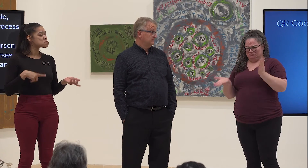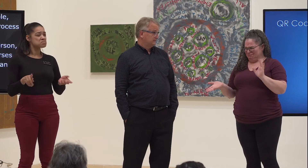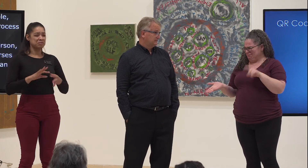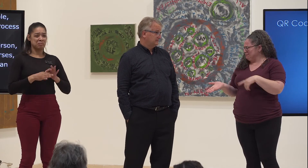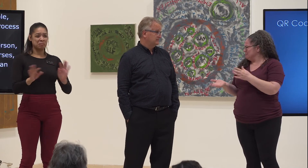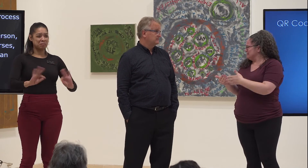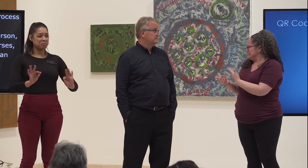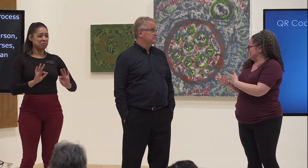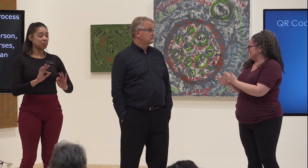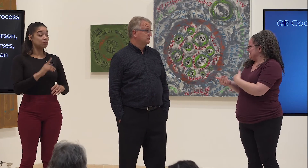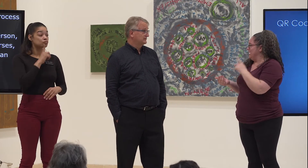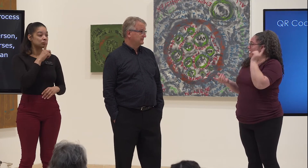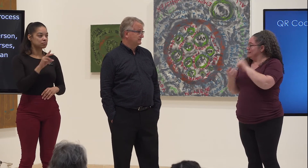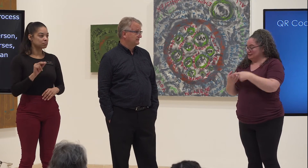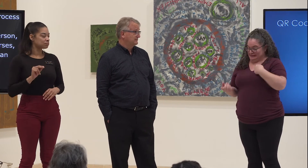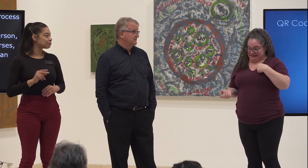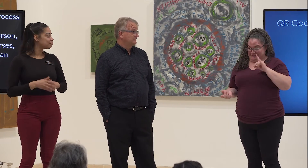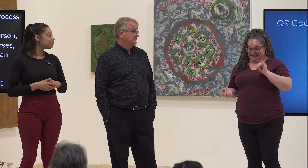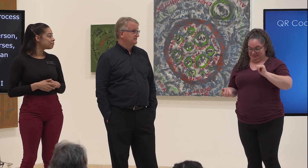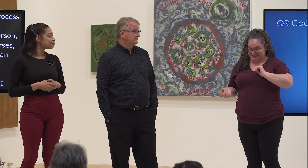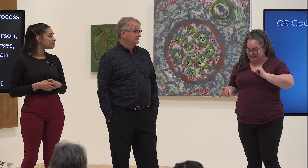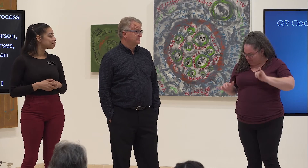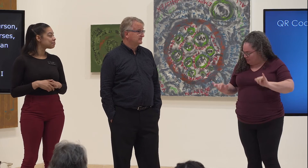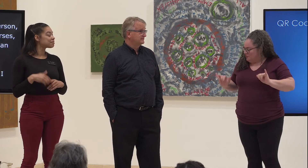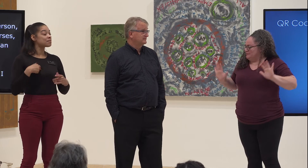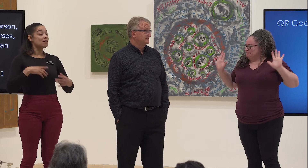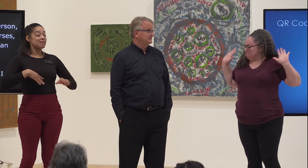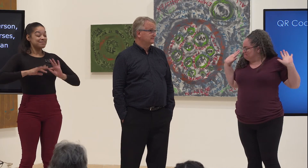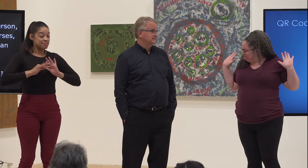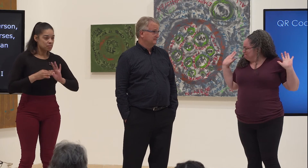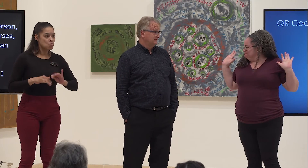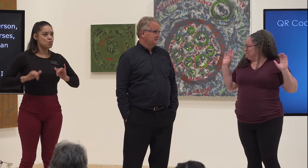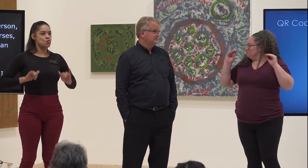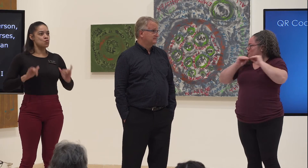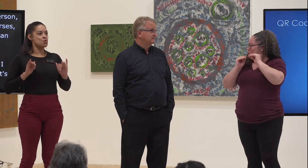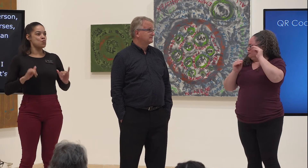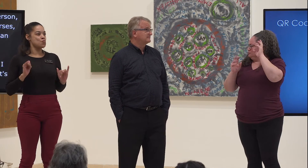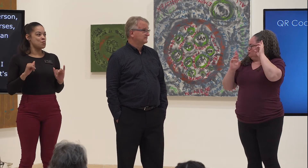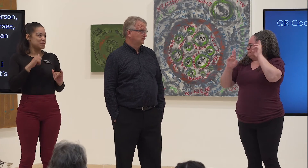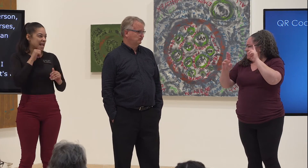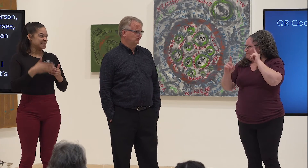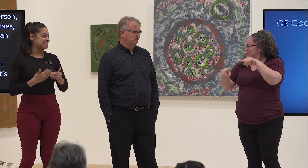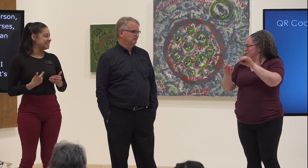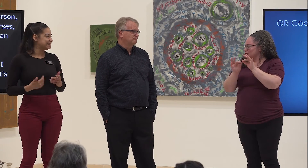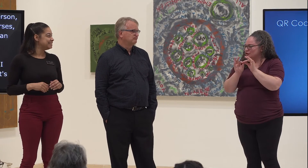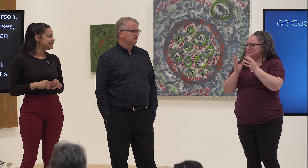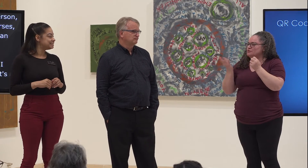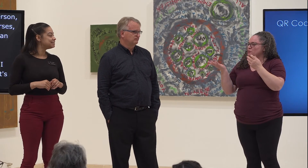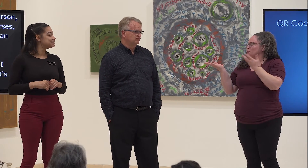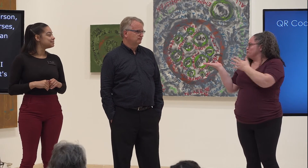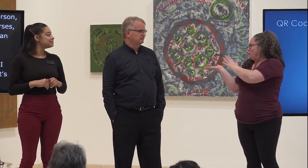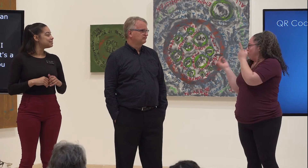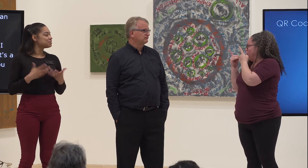"interpreting, it's a piece of cake. It's an easy task," you know? And now as an interpreter-- interpreter training, I realize